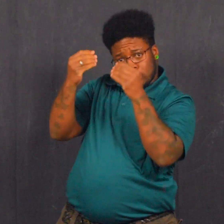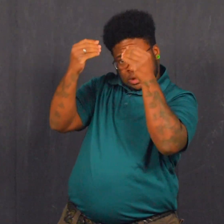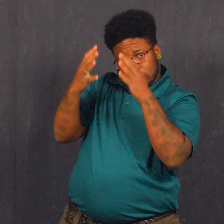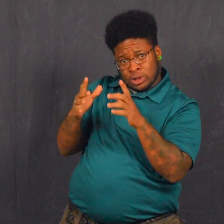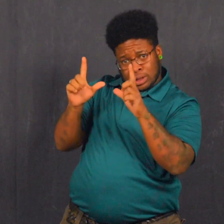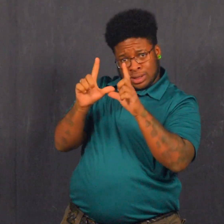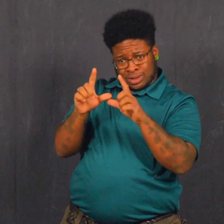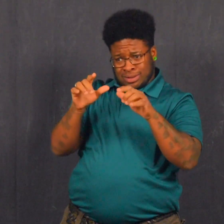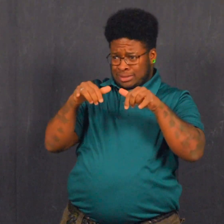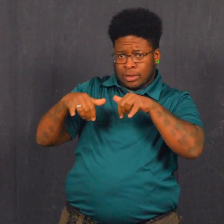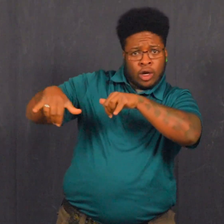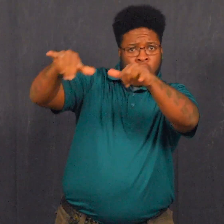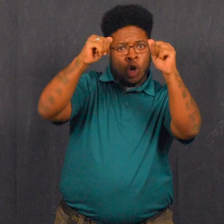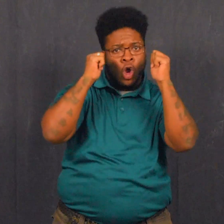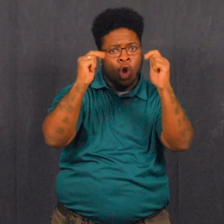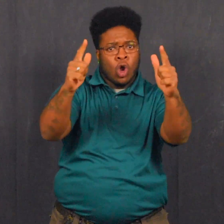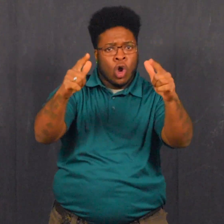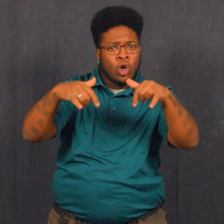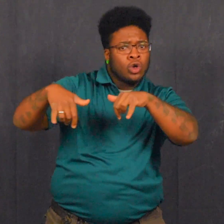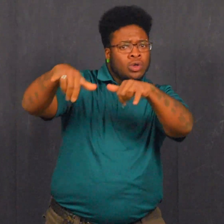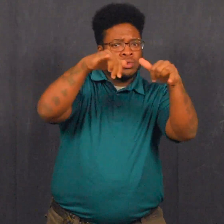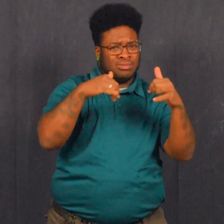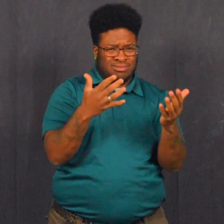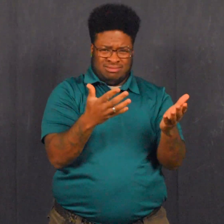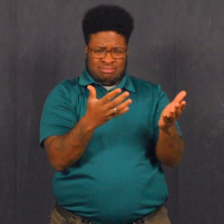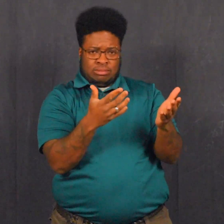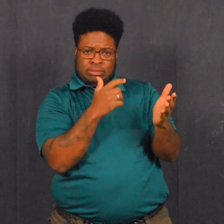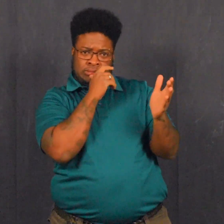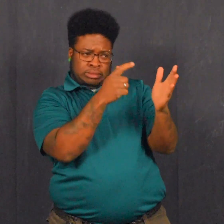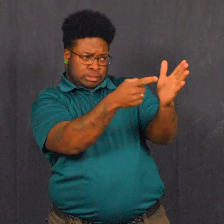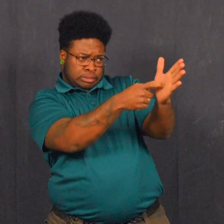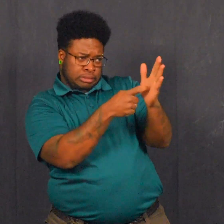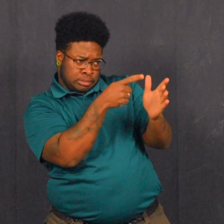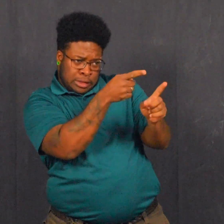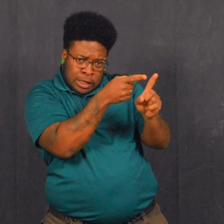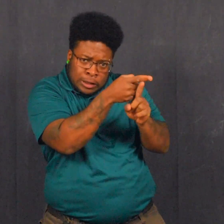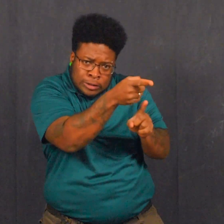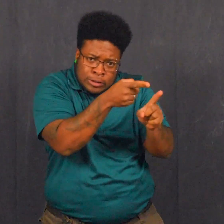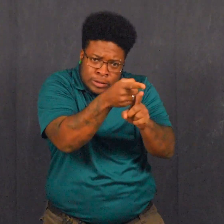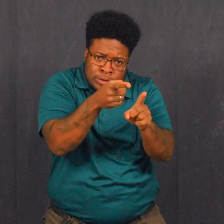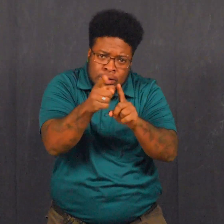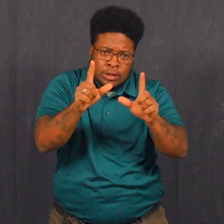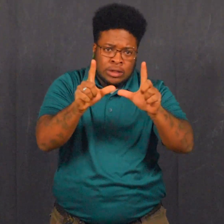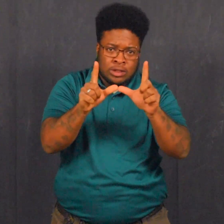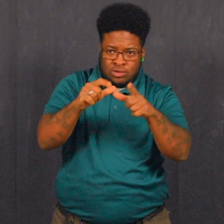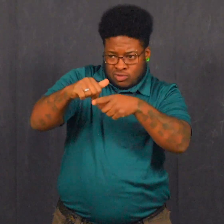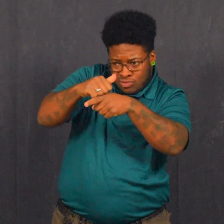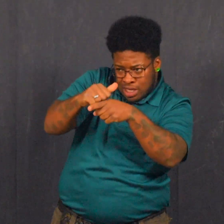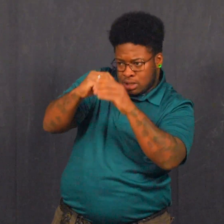is one size fits all- it doesn’t require a specialized license